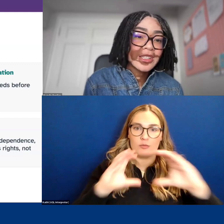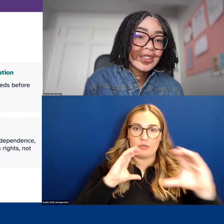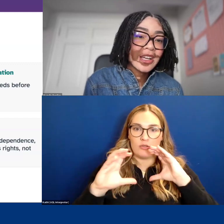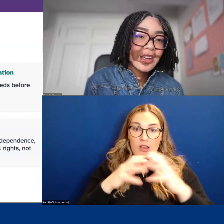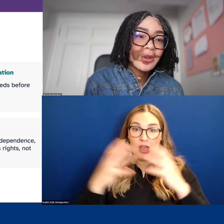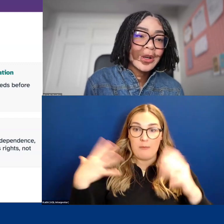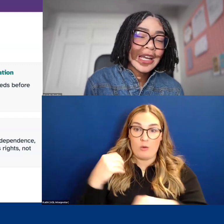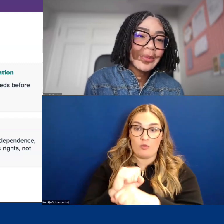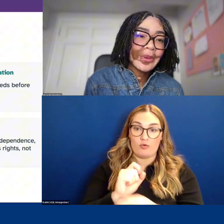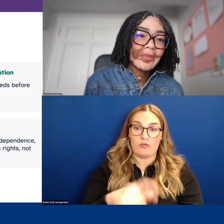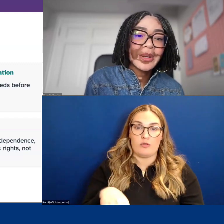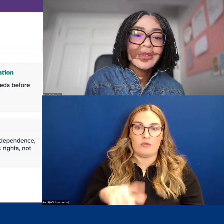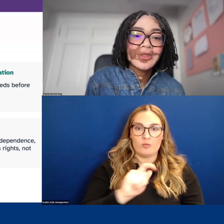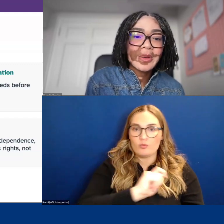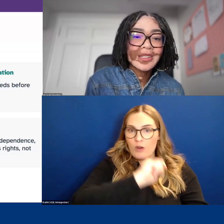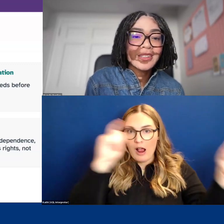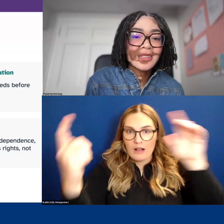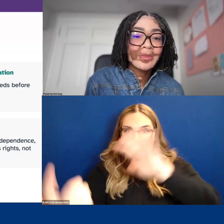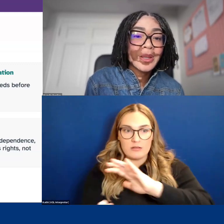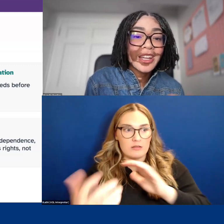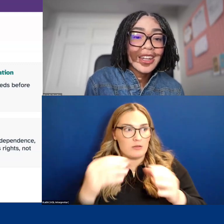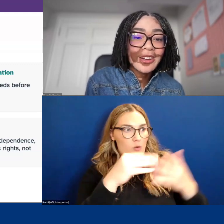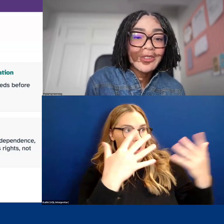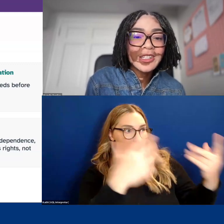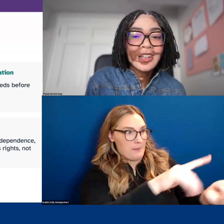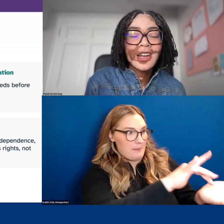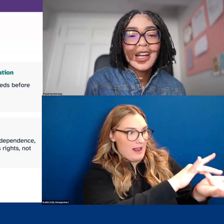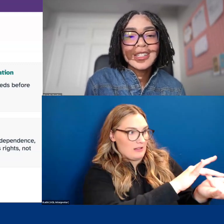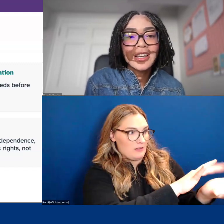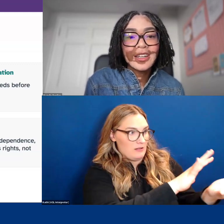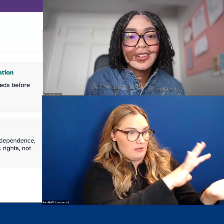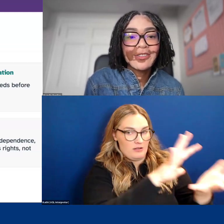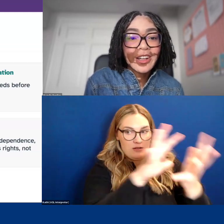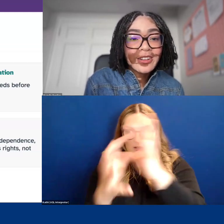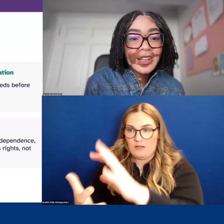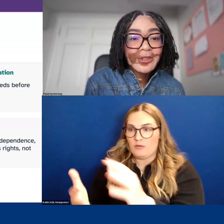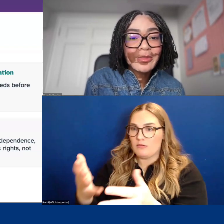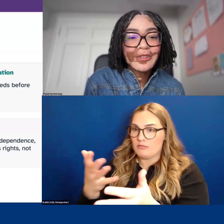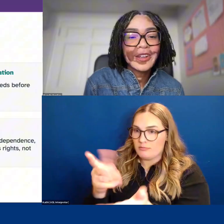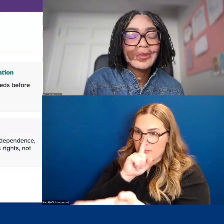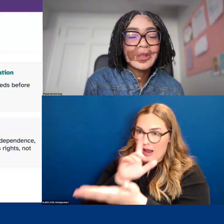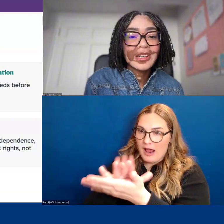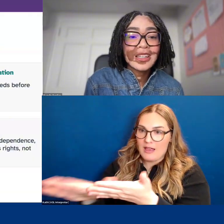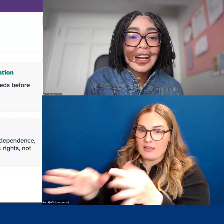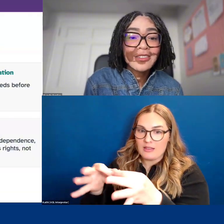translating what's happening in medical spaces to plain language. I check in regularly with my families, allow